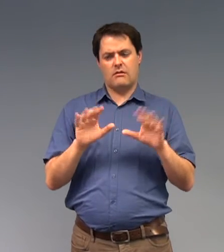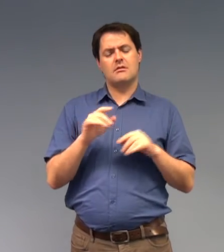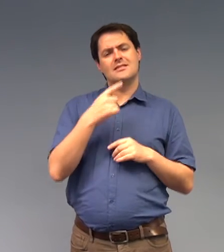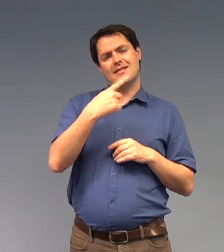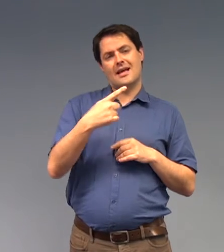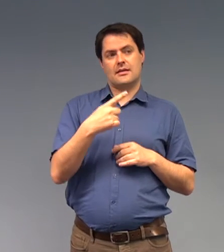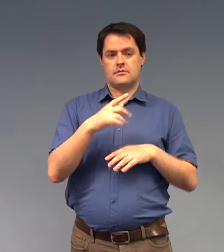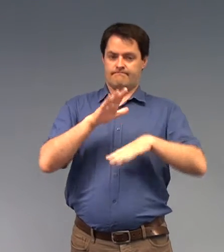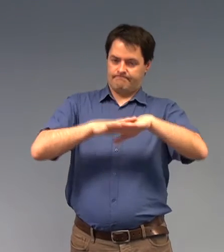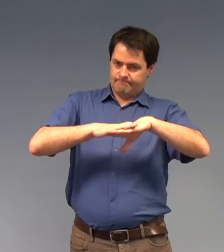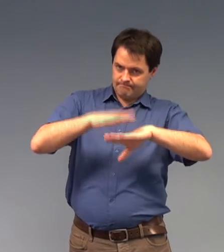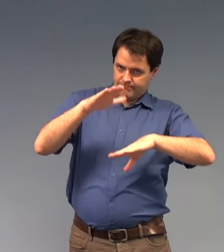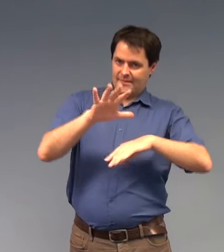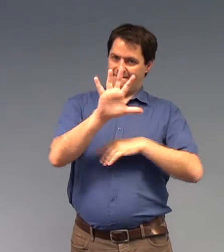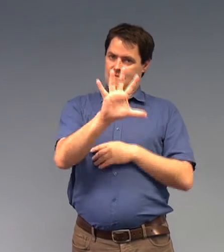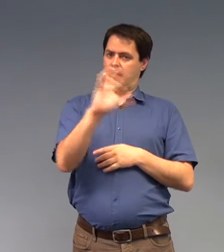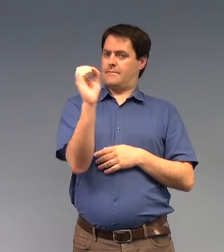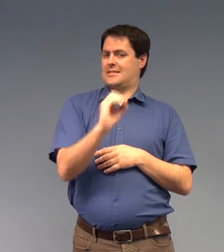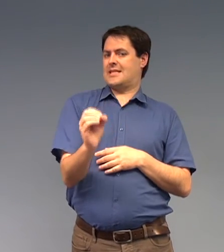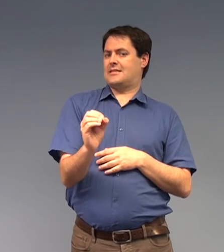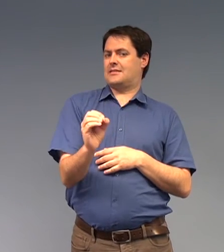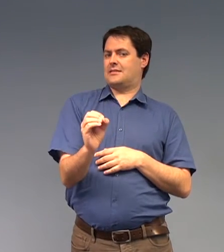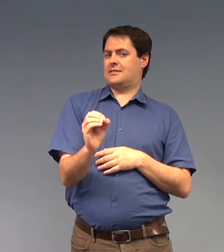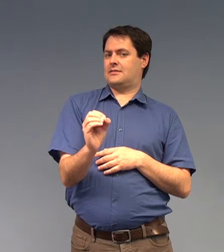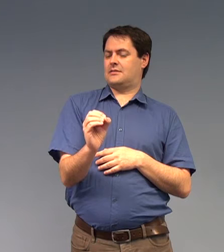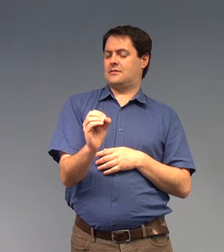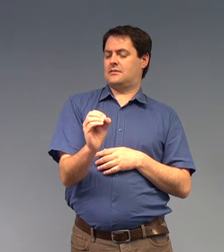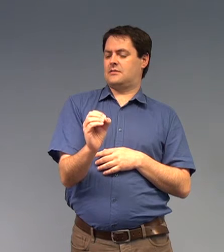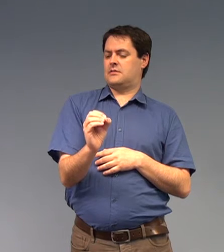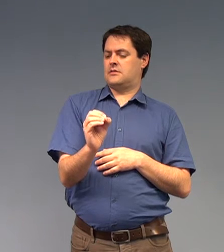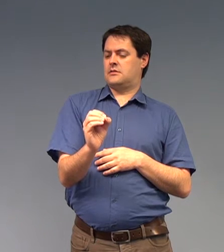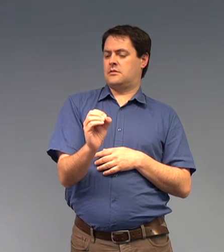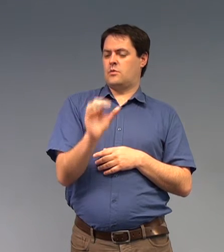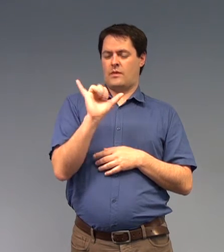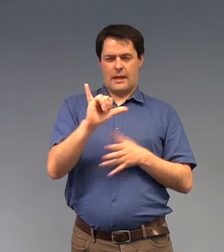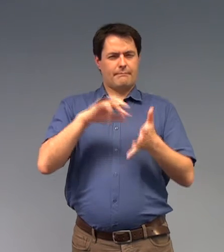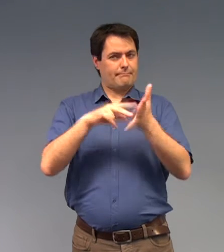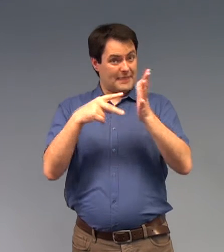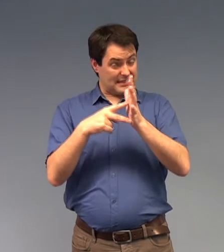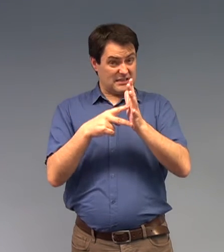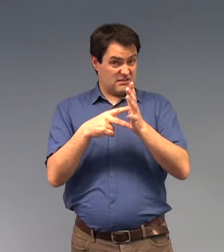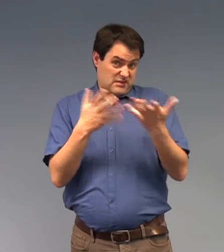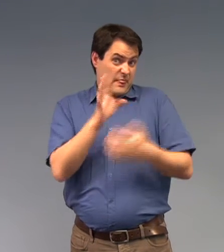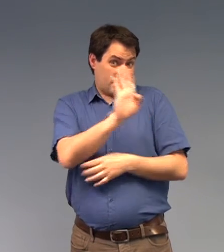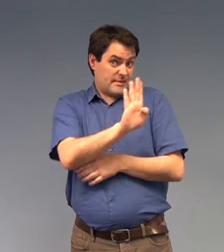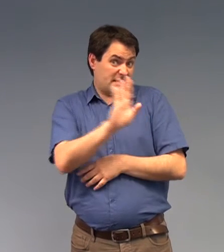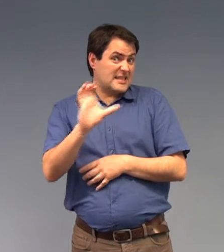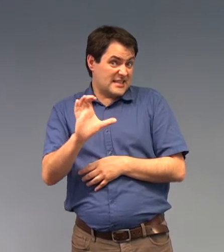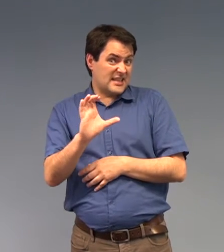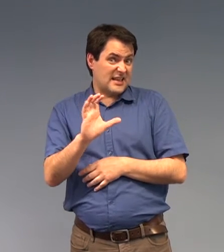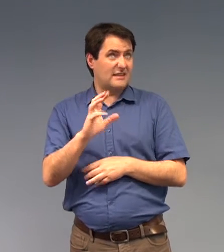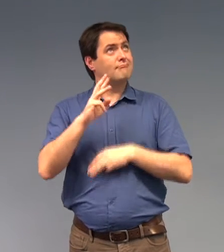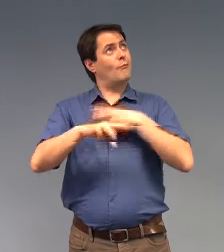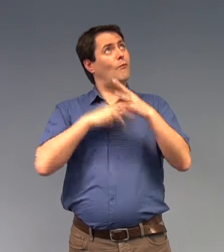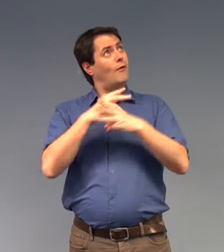a very clear description of what was required, that at least 5 per cent of broadcast television